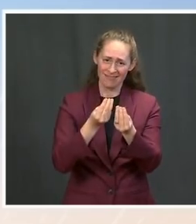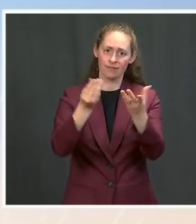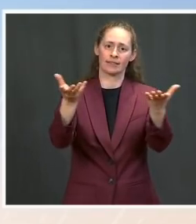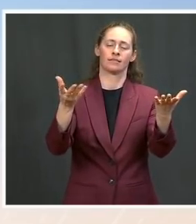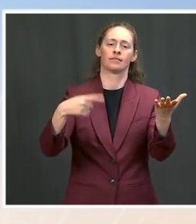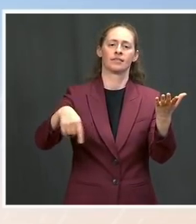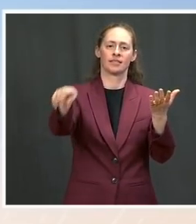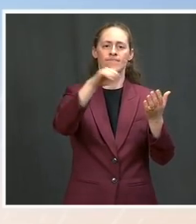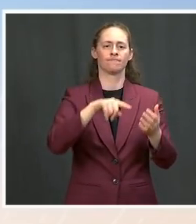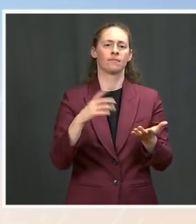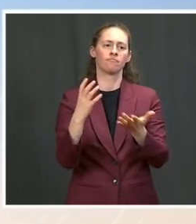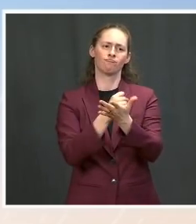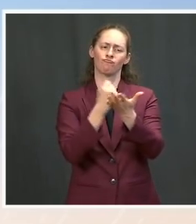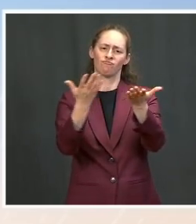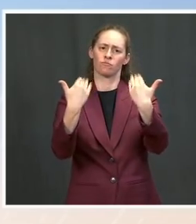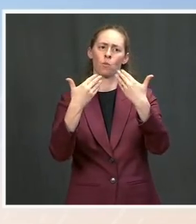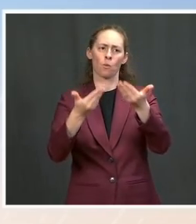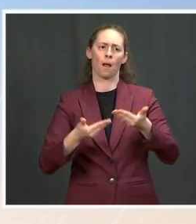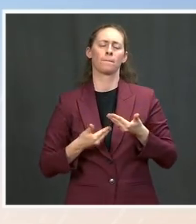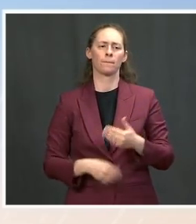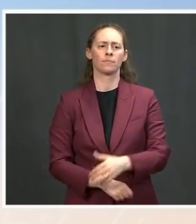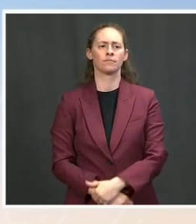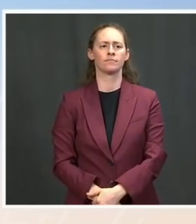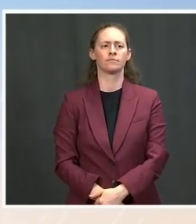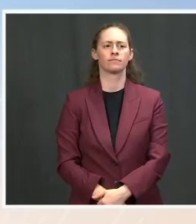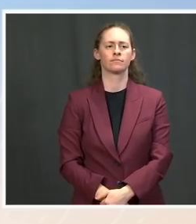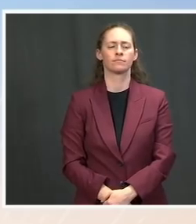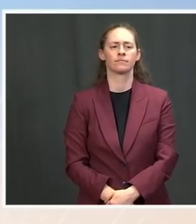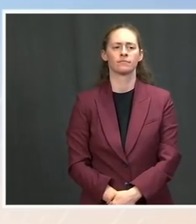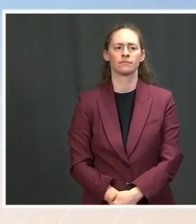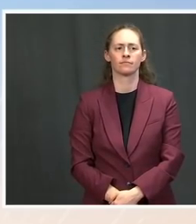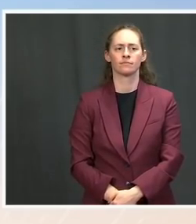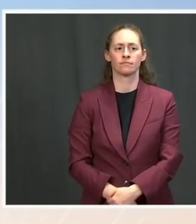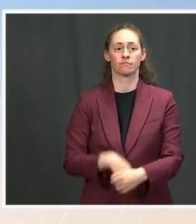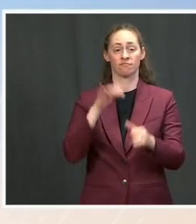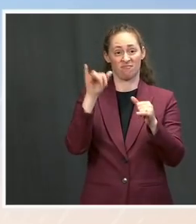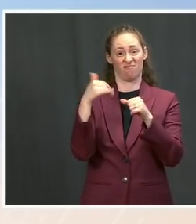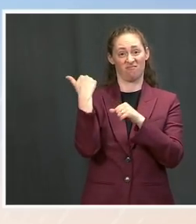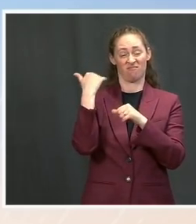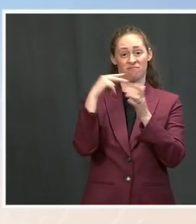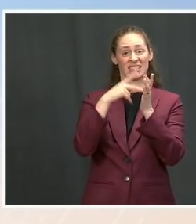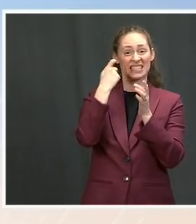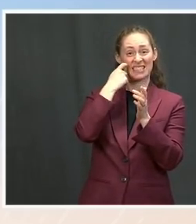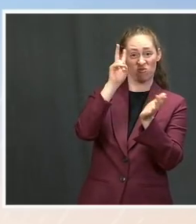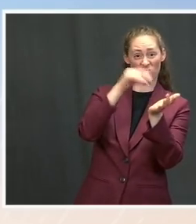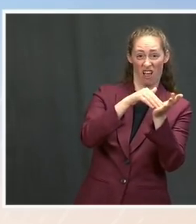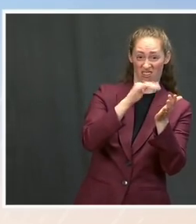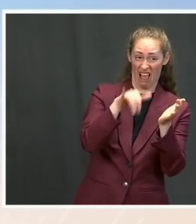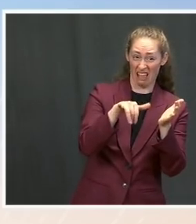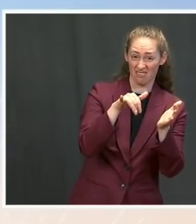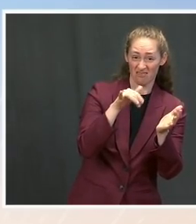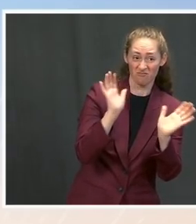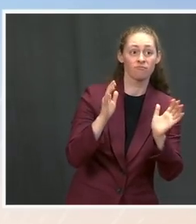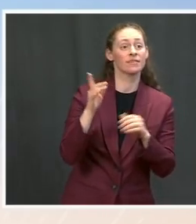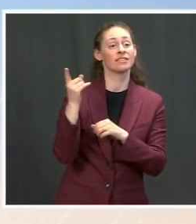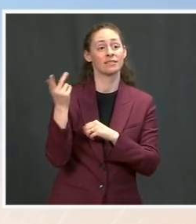That was the latest we had gotten, so it just was -- is there an update on what that number is right now? Ms. Psaki: I can see if there's an updated number. We have had people start coming in